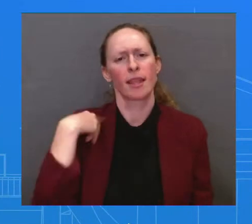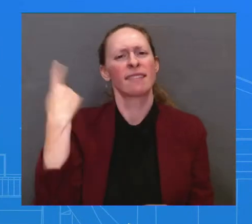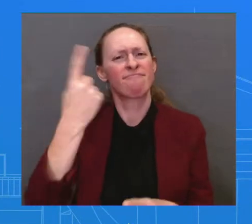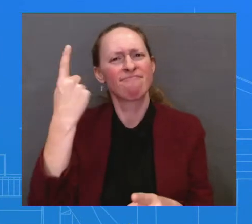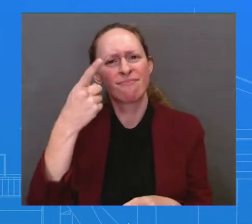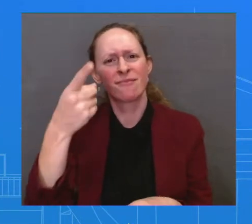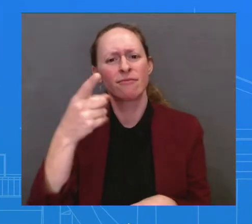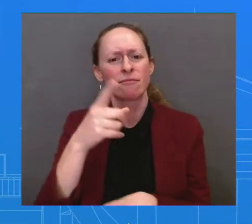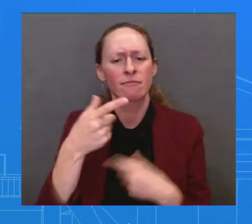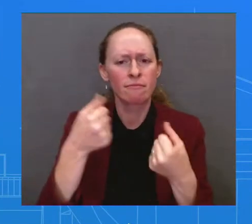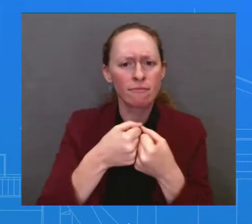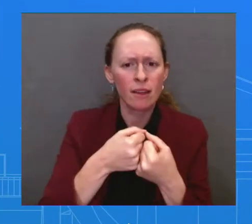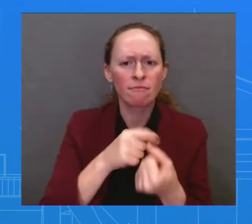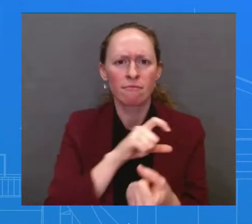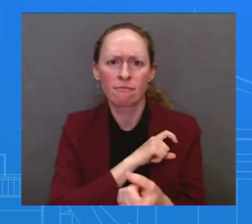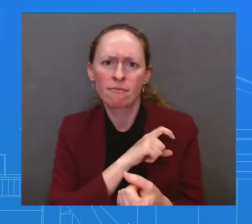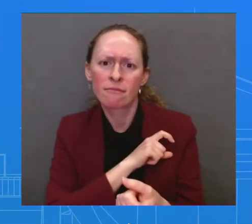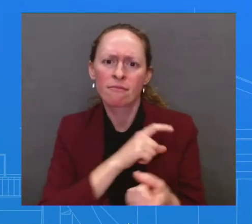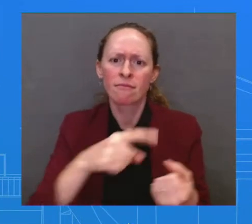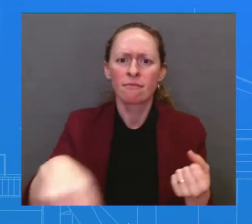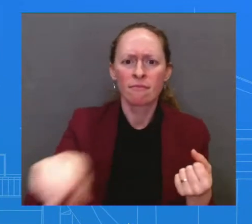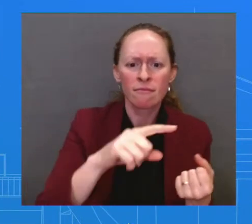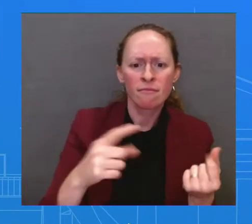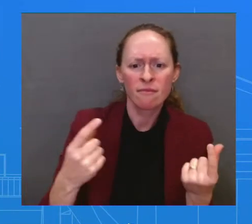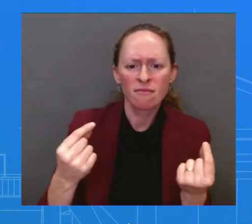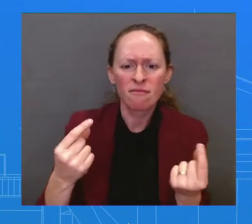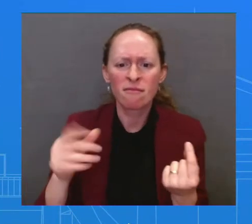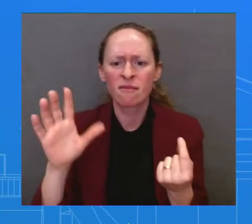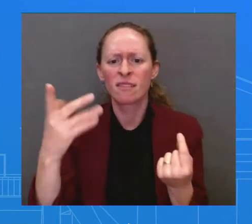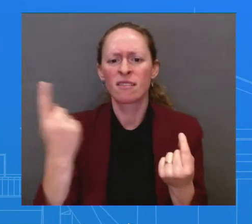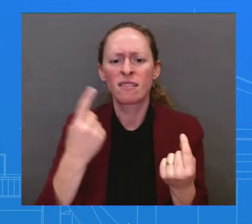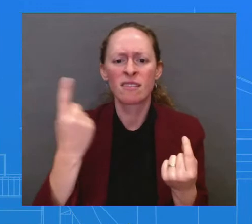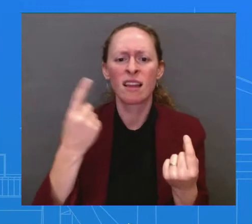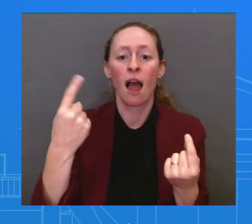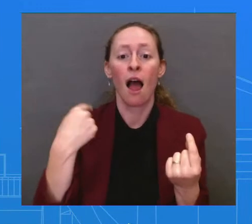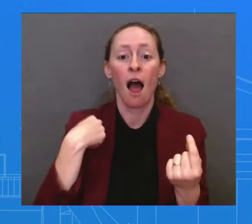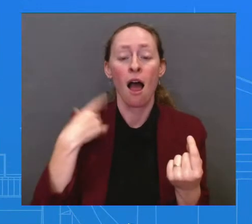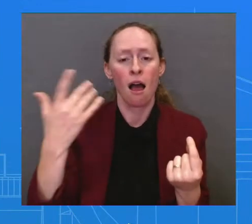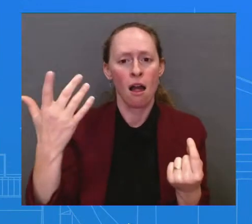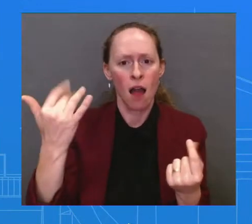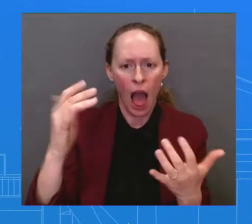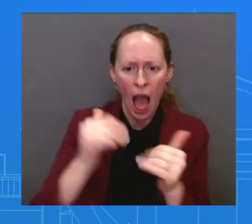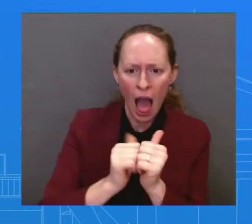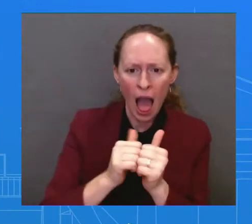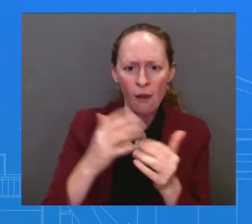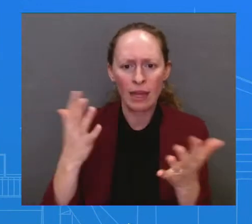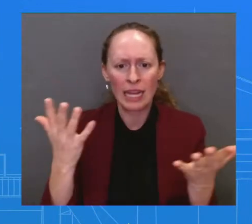Governor Abbott has vowed to reinstall it. They have pic- -- his border czar has pictures of people